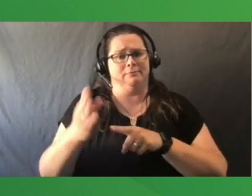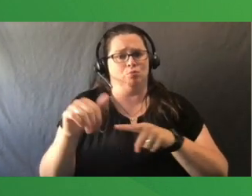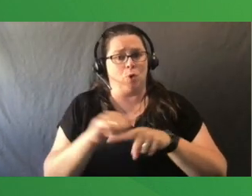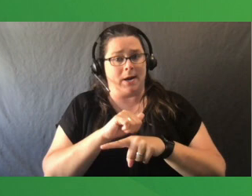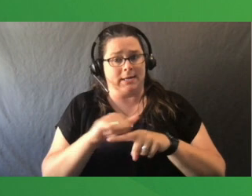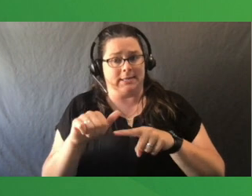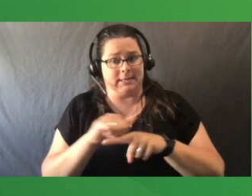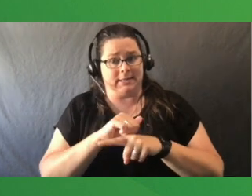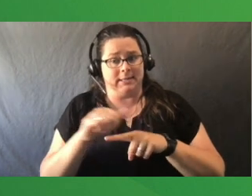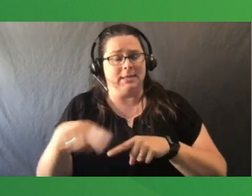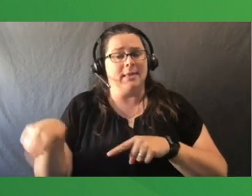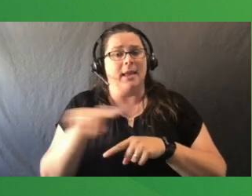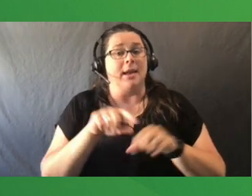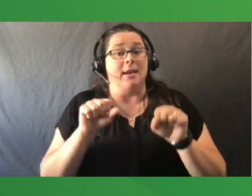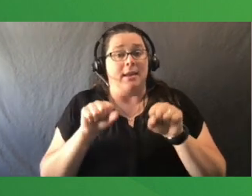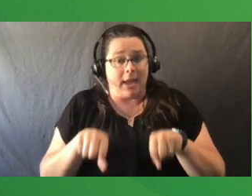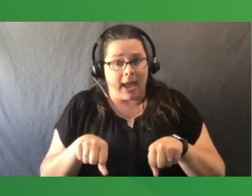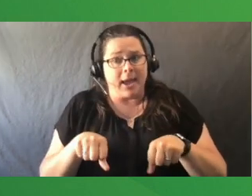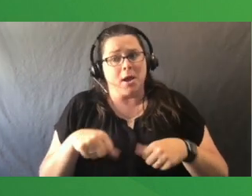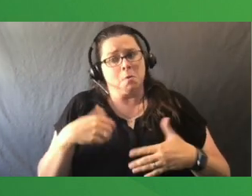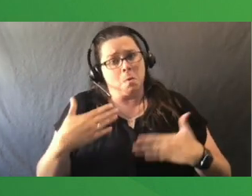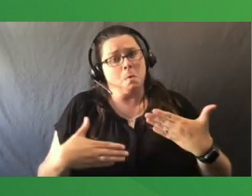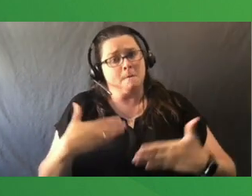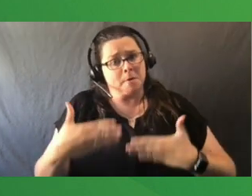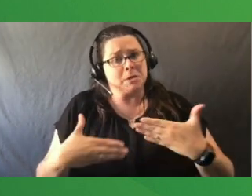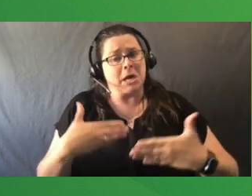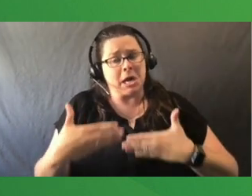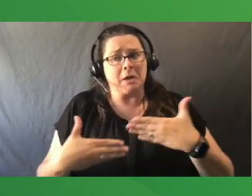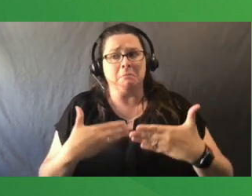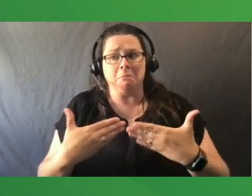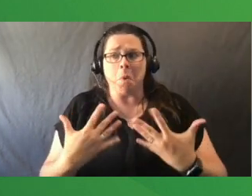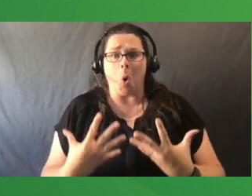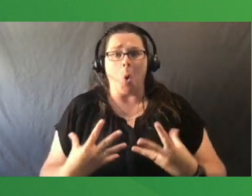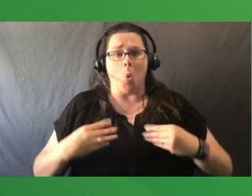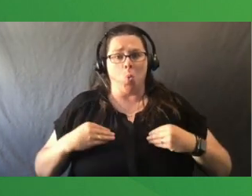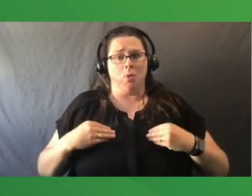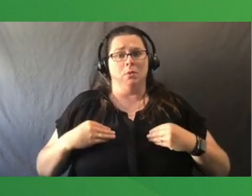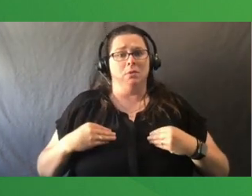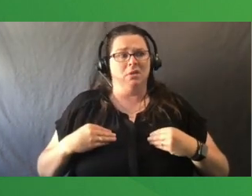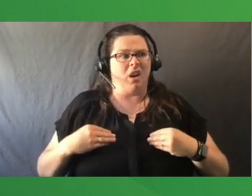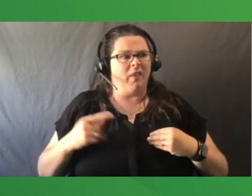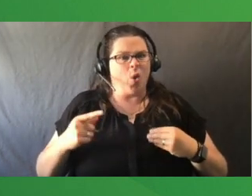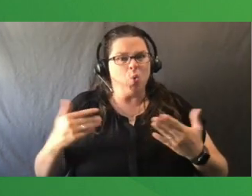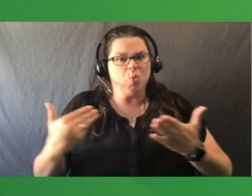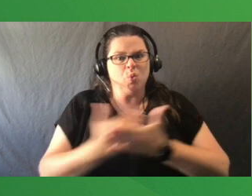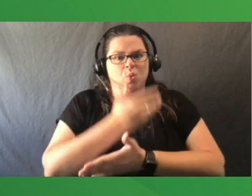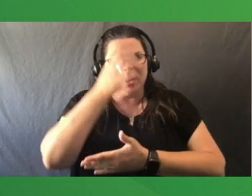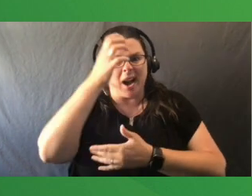to, over time, have ownership of these cross-cutting concepts that they can apply these lenses